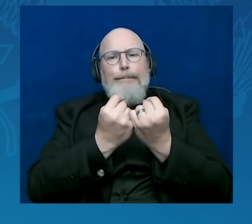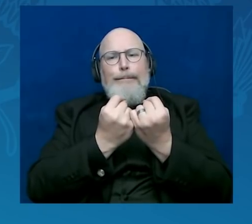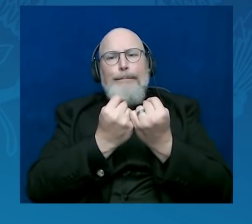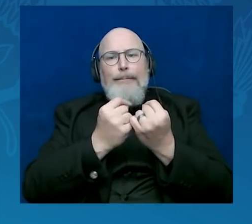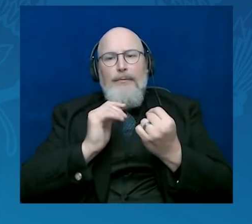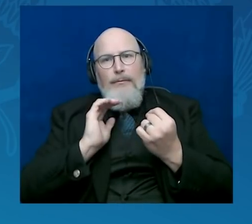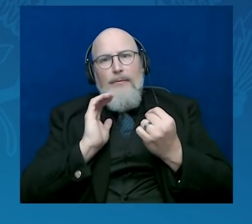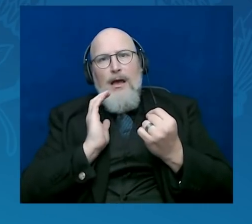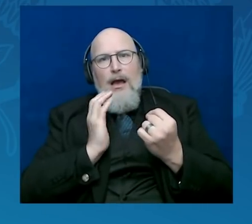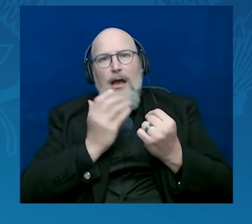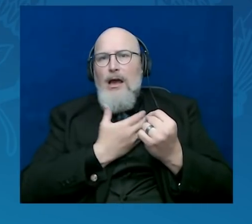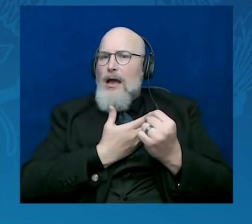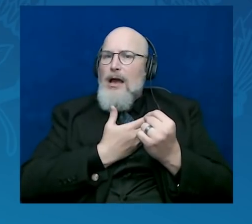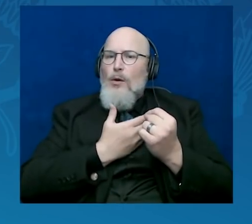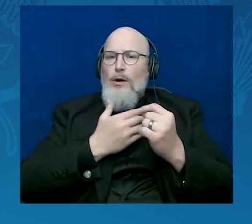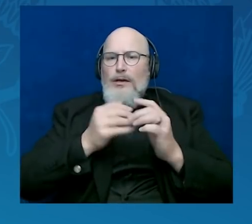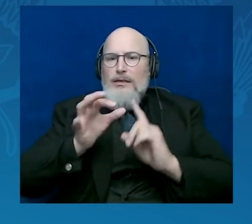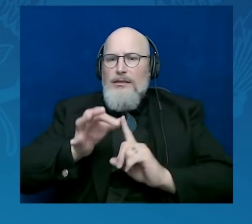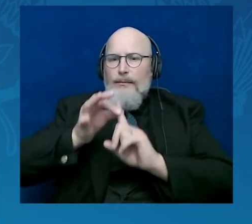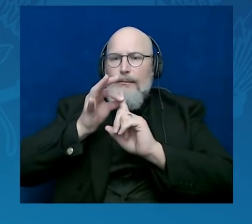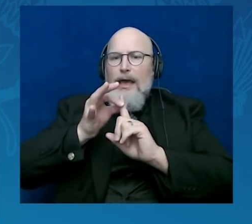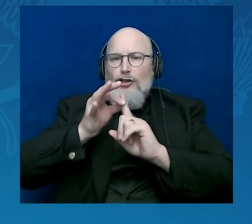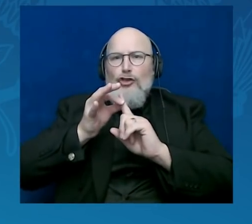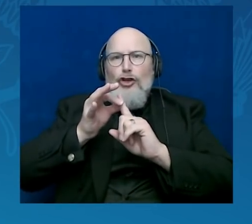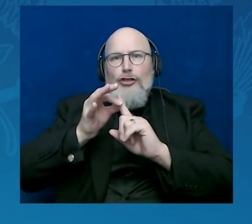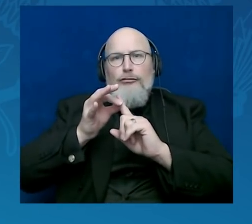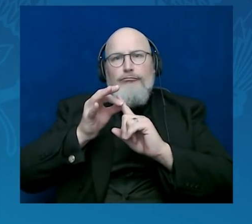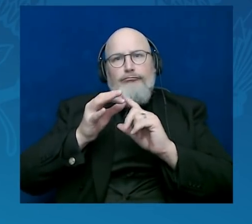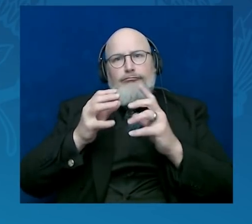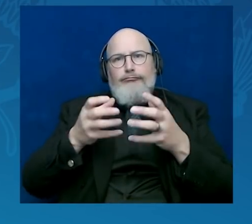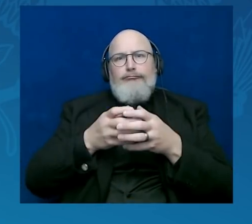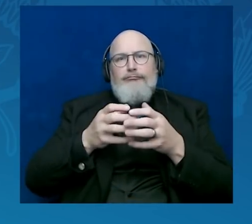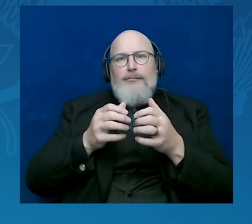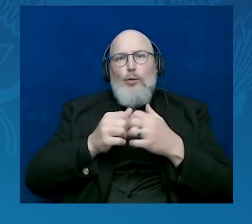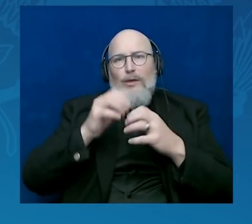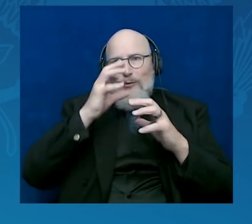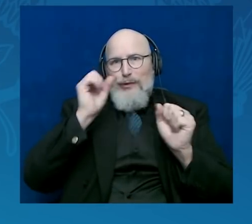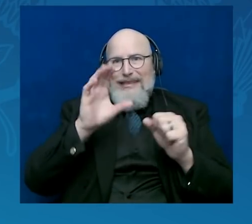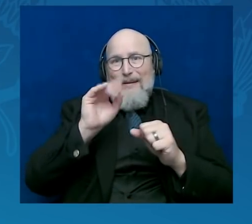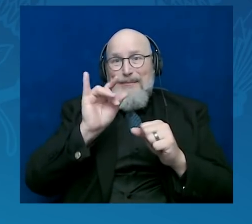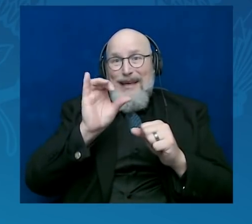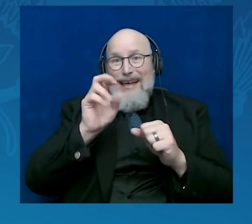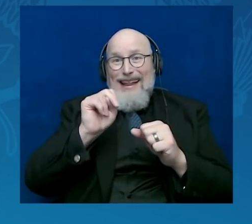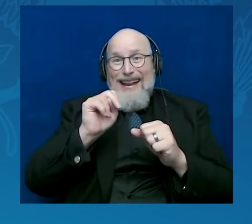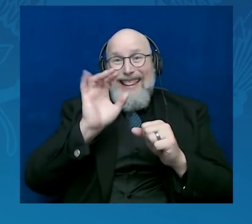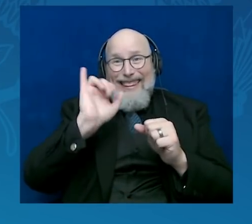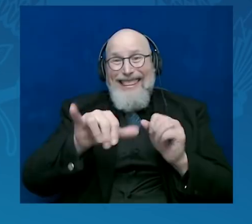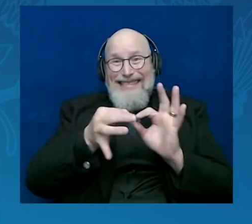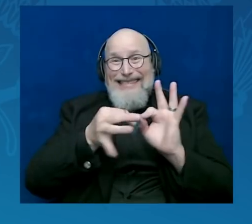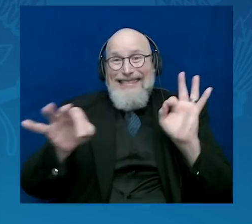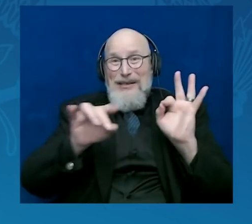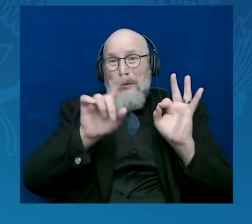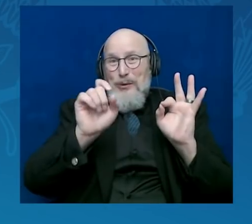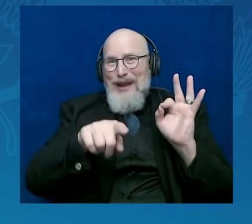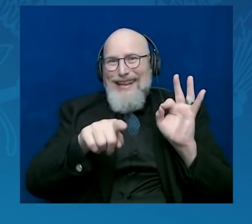with President Biden a year ago was this question, and I'd be interested in your response today.